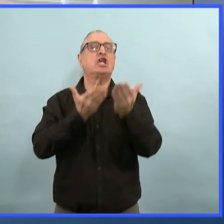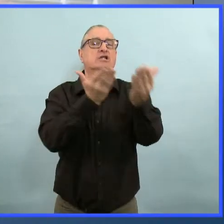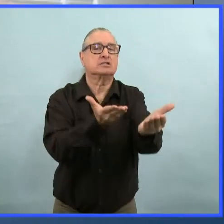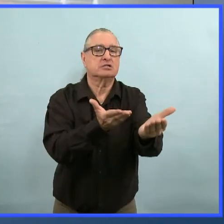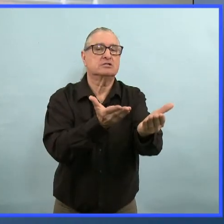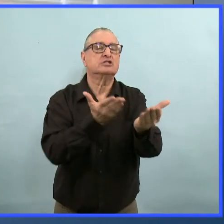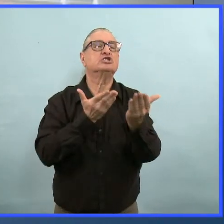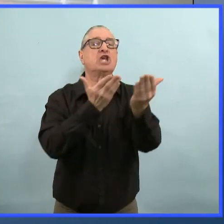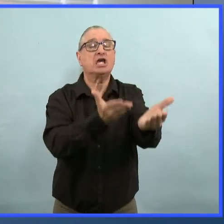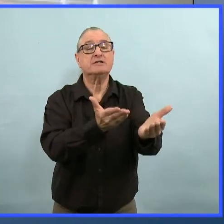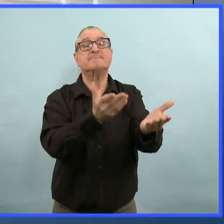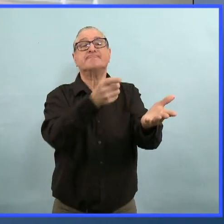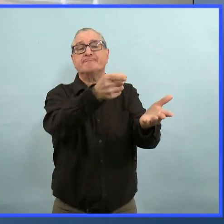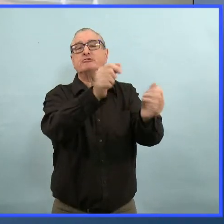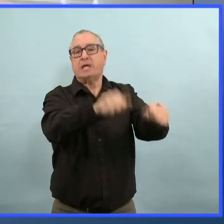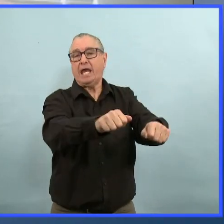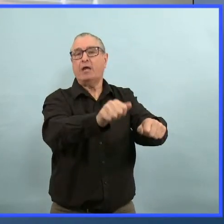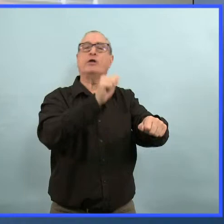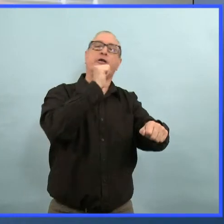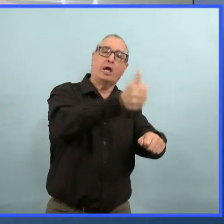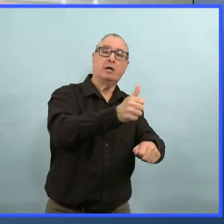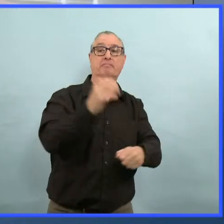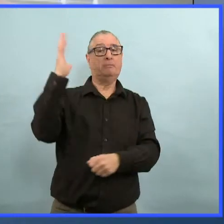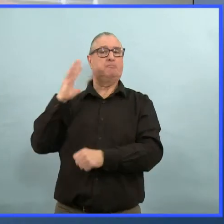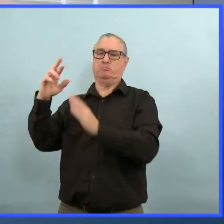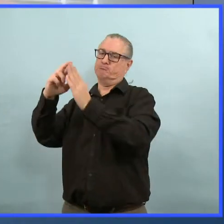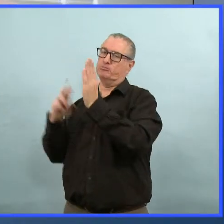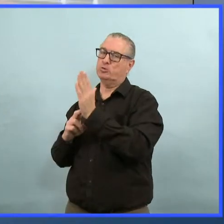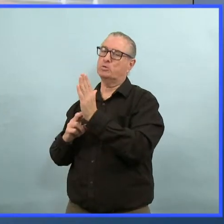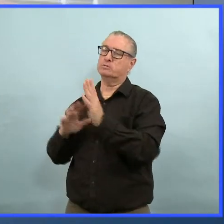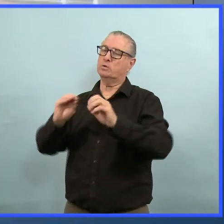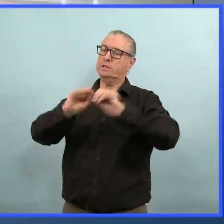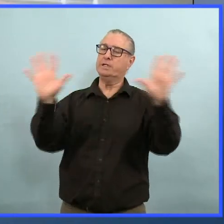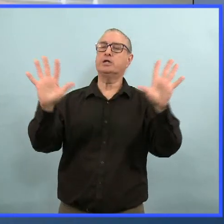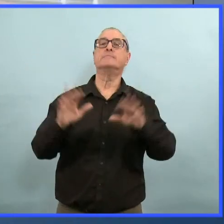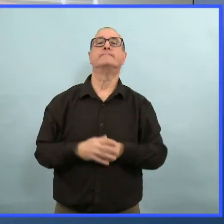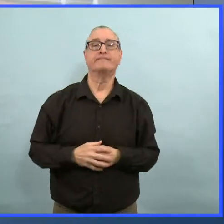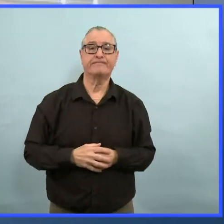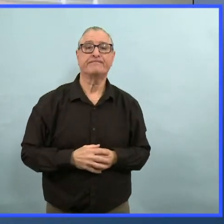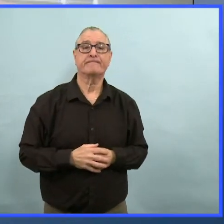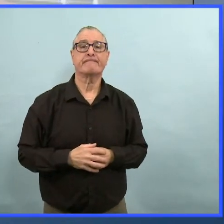and just like at other times where we've added restrictions or removed restrictions